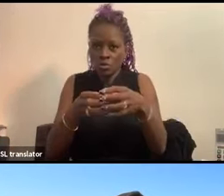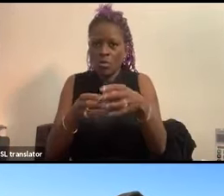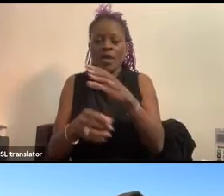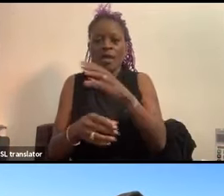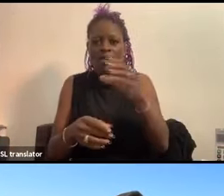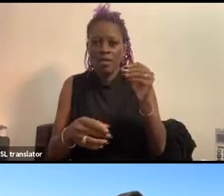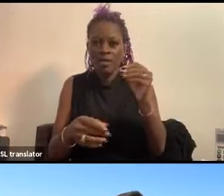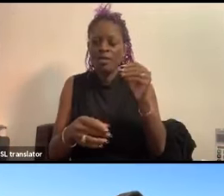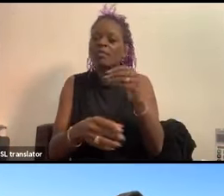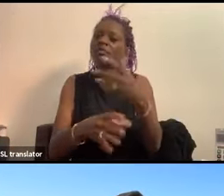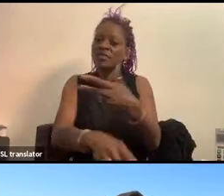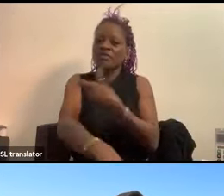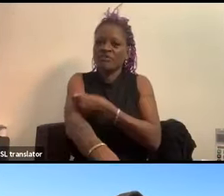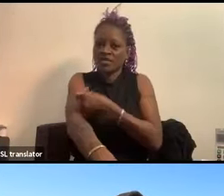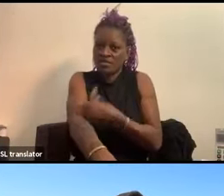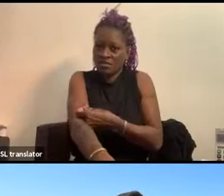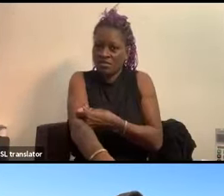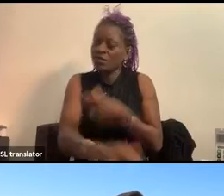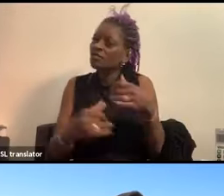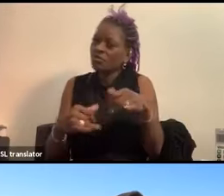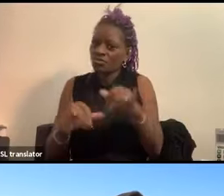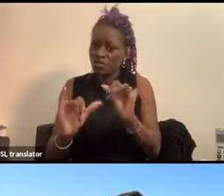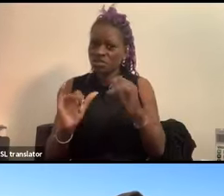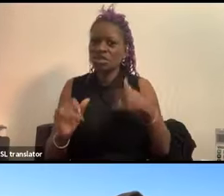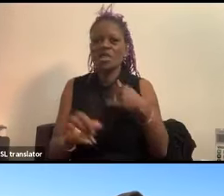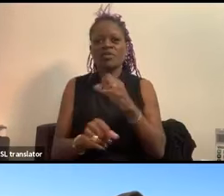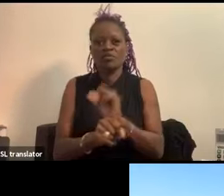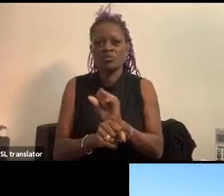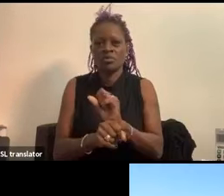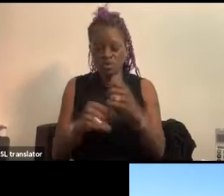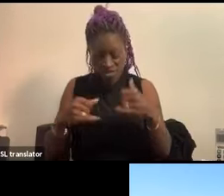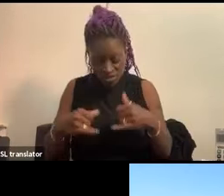We still have work to do and we still need to take care of one another and be safe.